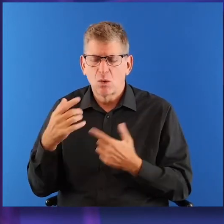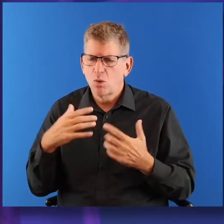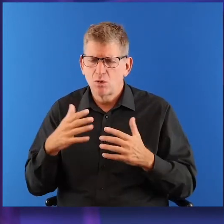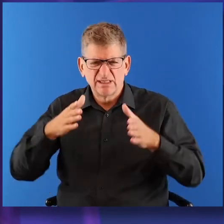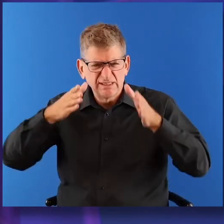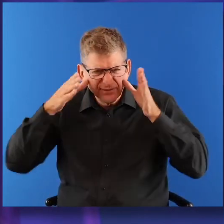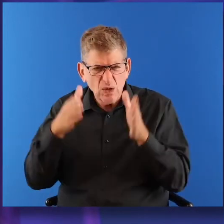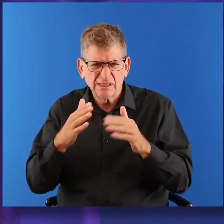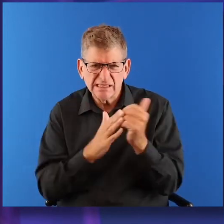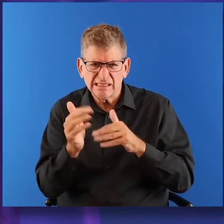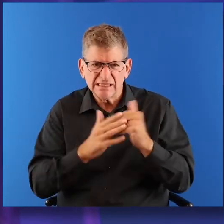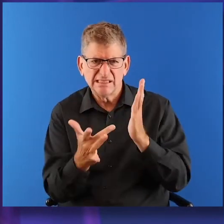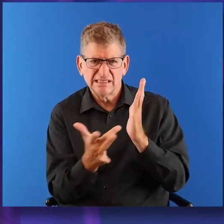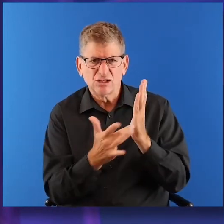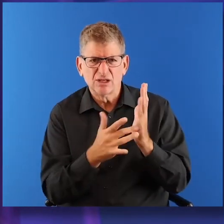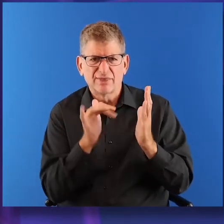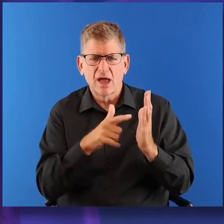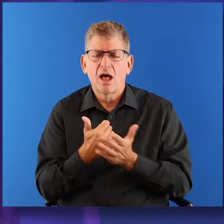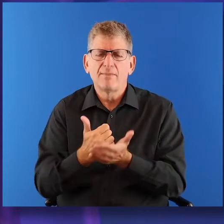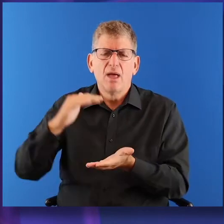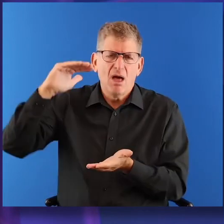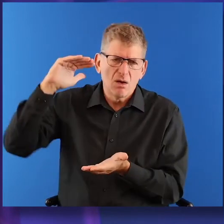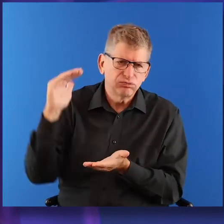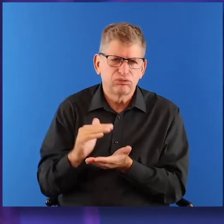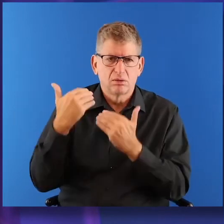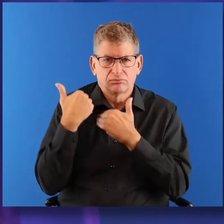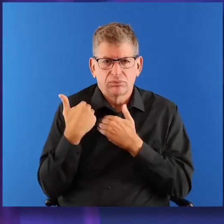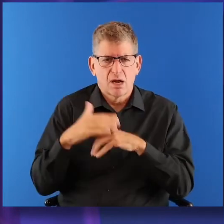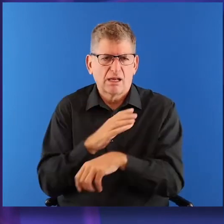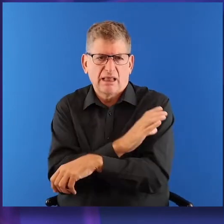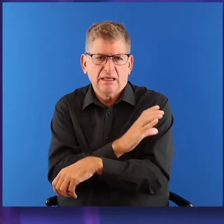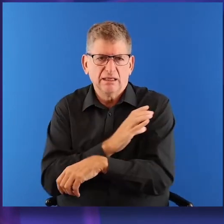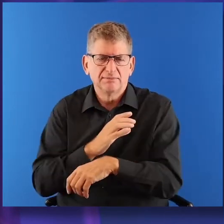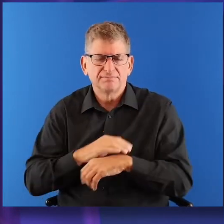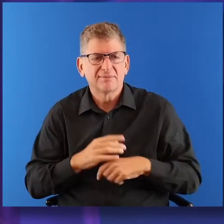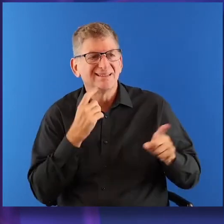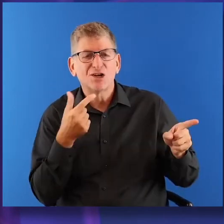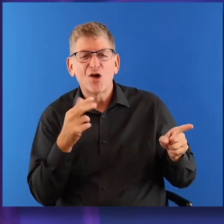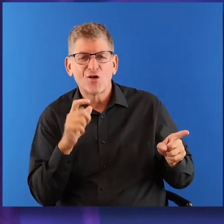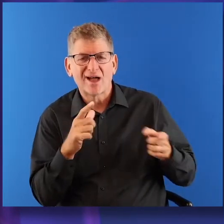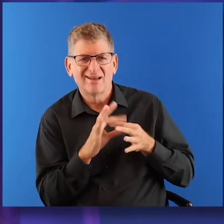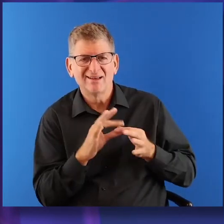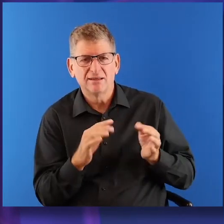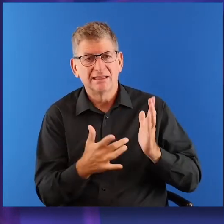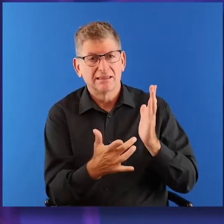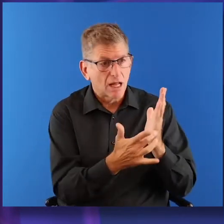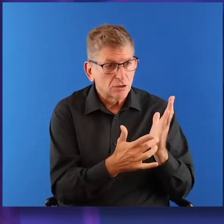technology that eases the burden placed on clinicians, and as Greg said, technology and solutions that